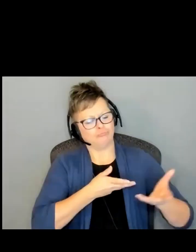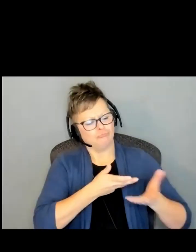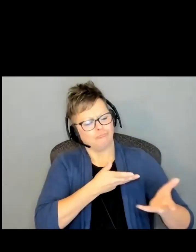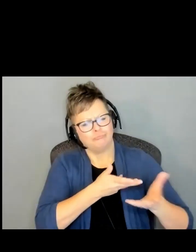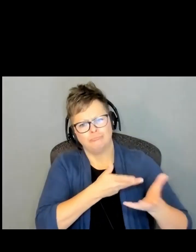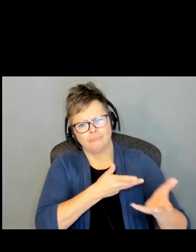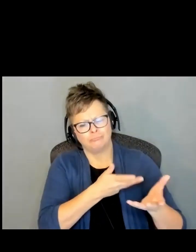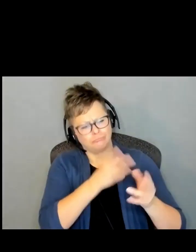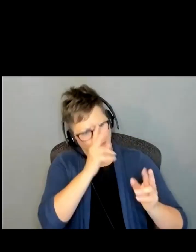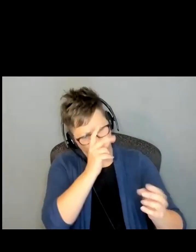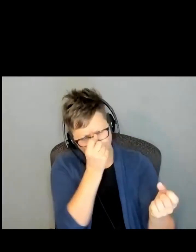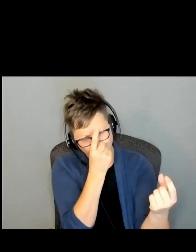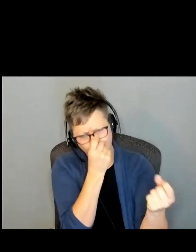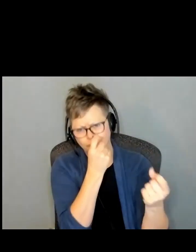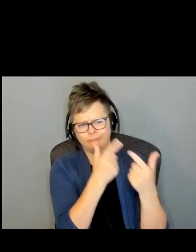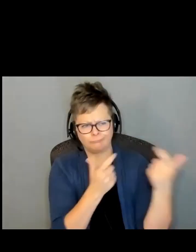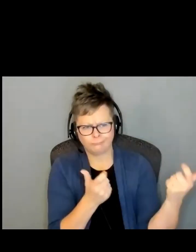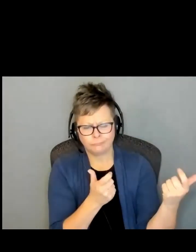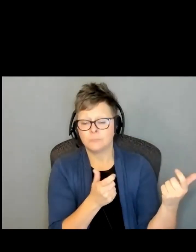We understand there are individual relationships.